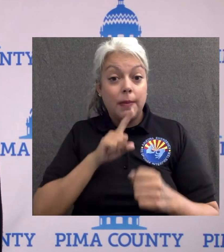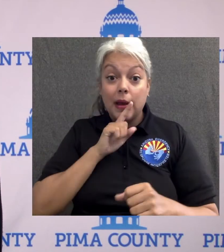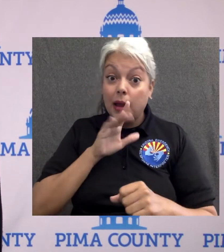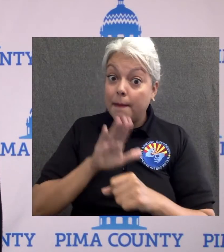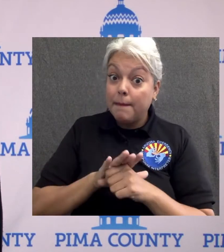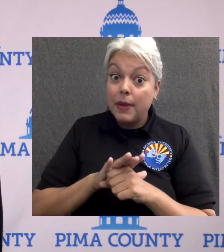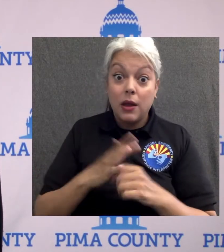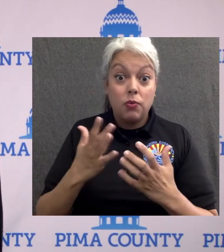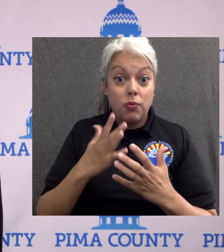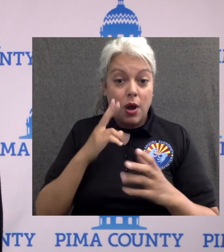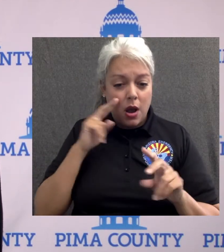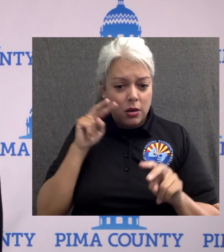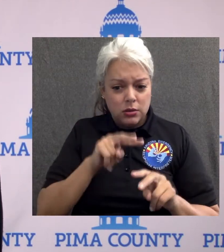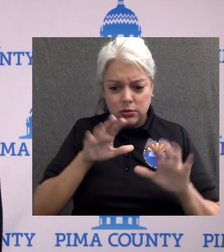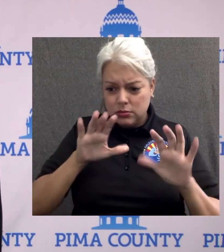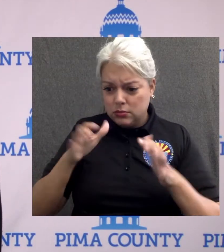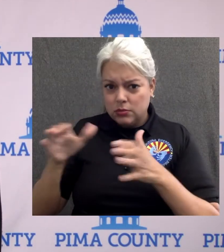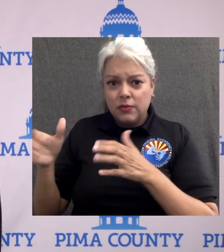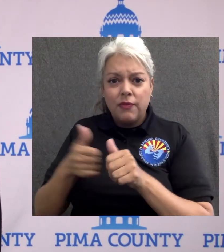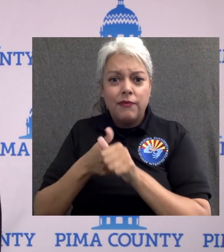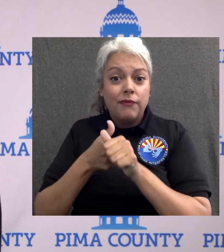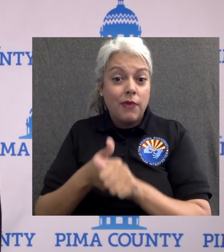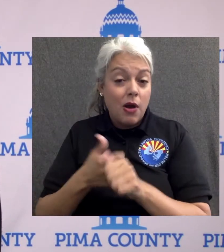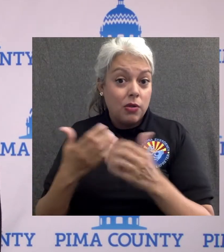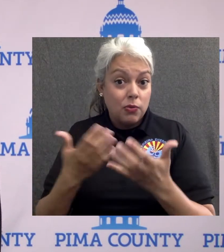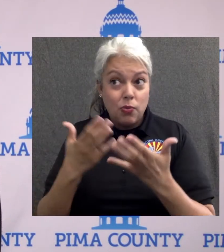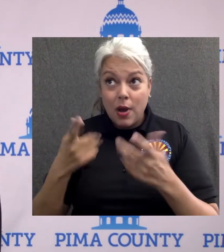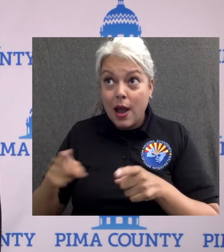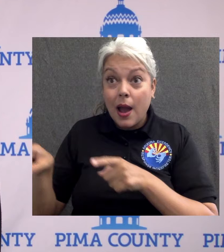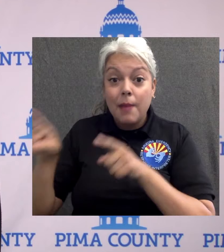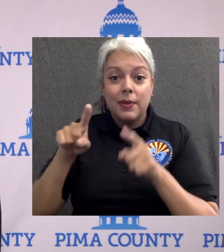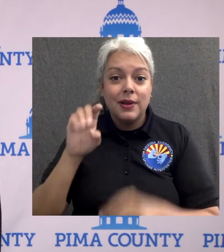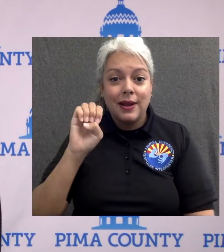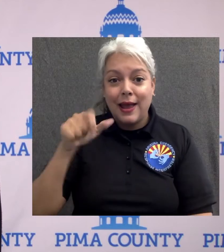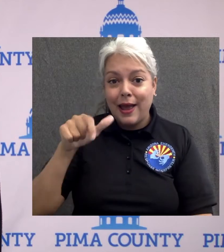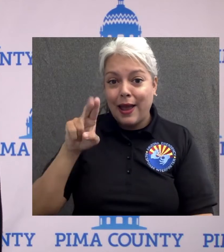viewing data and what's happening in the community through an equity lens so i'm